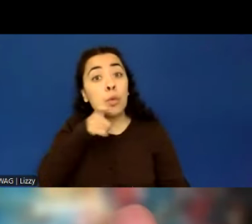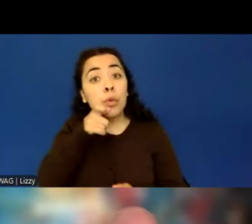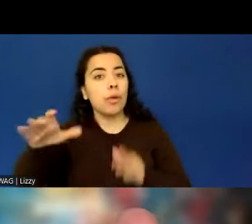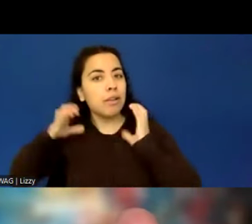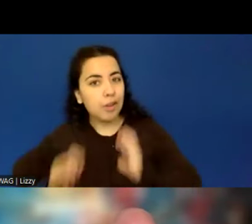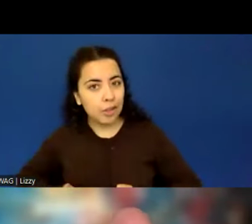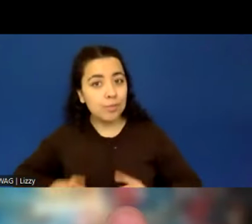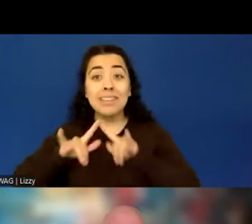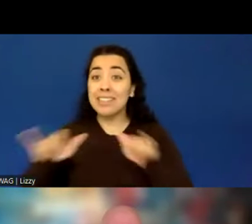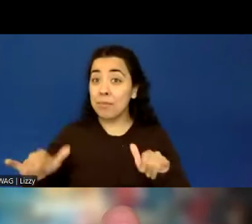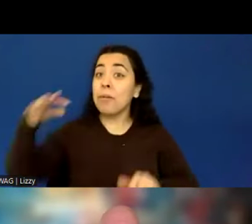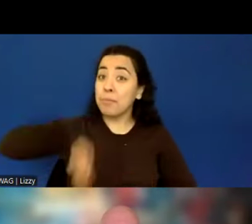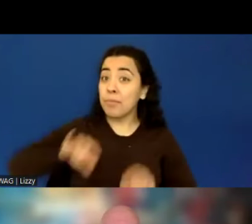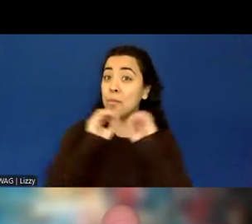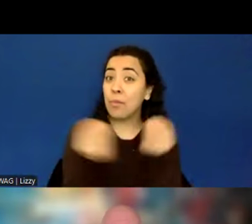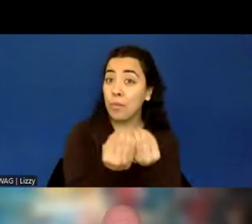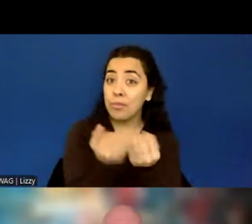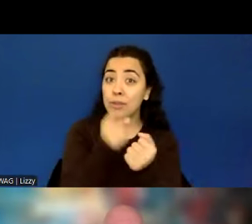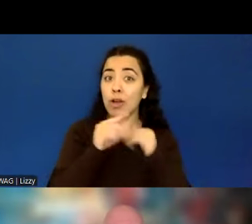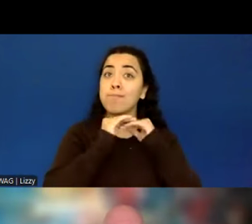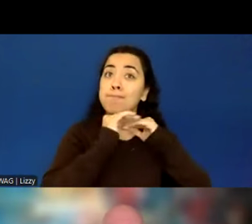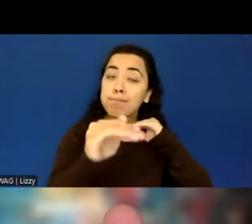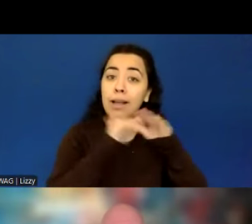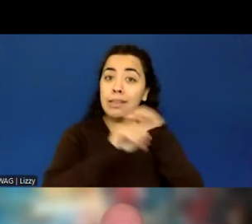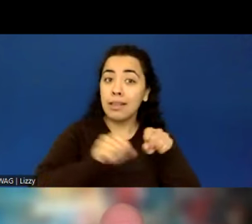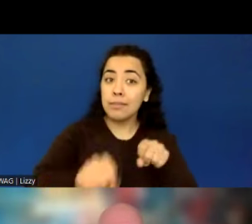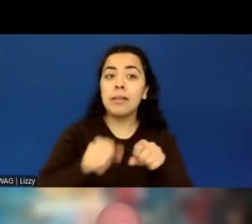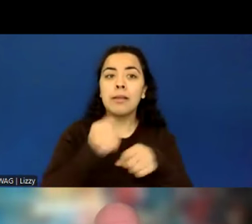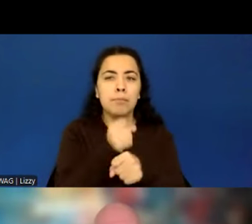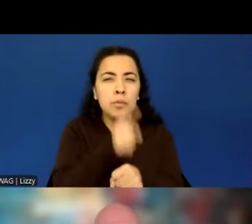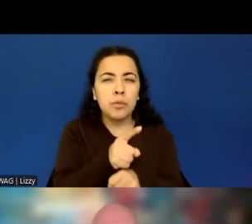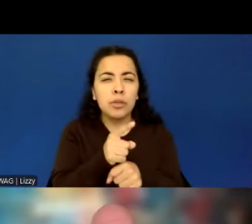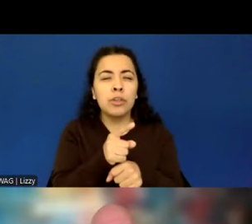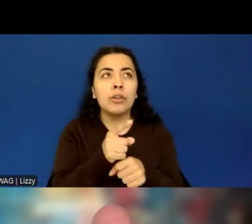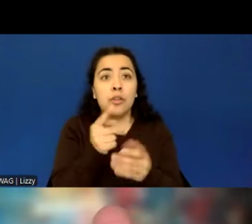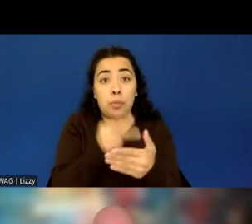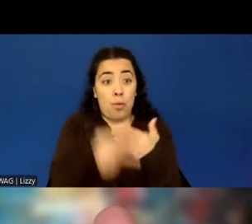this way, because it's going to help make it so it can't, as a program, that it can't be